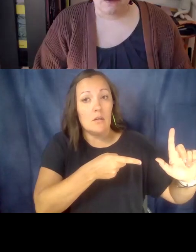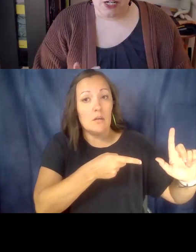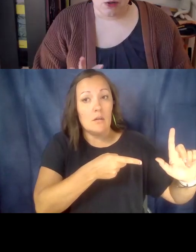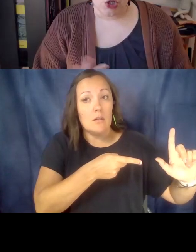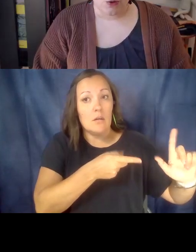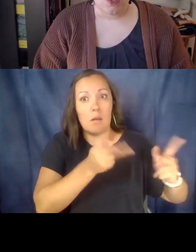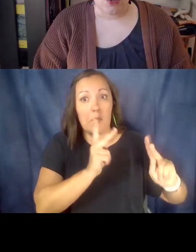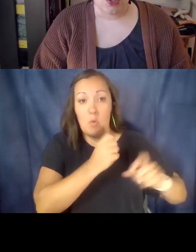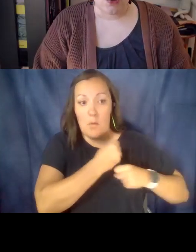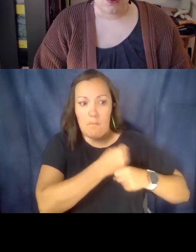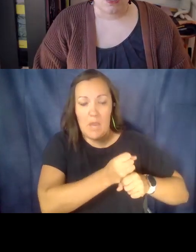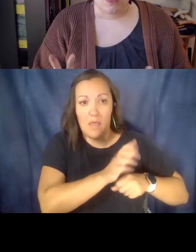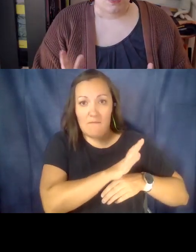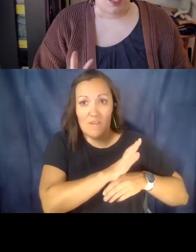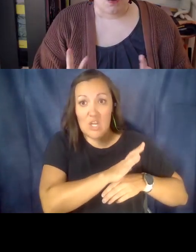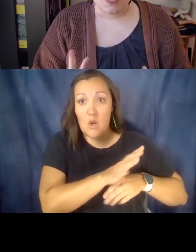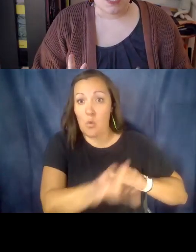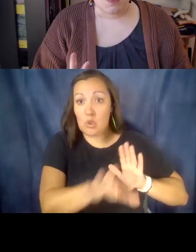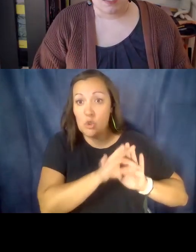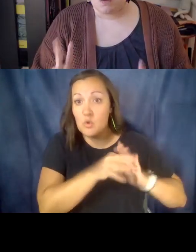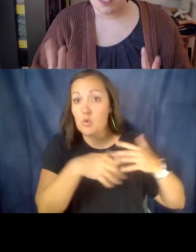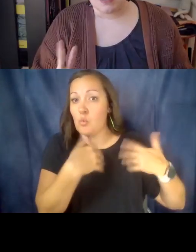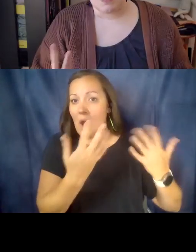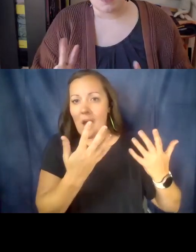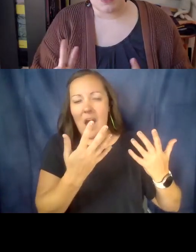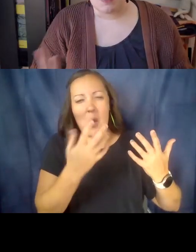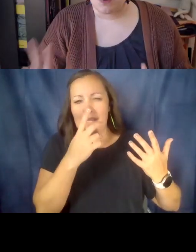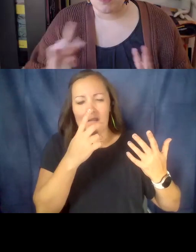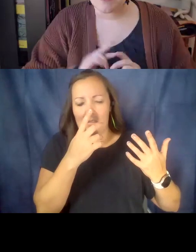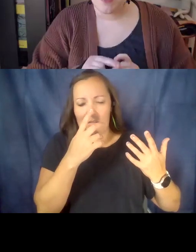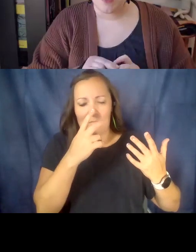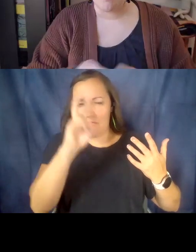the video chose to do -- and I always get these mixed up, because it seems completely backwards,